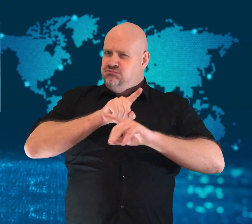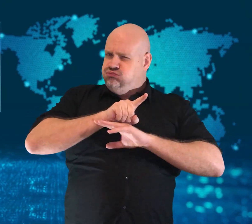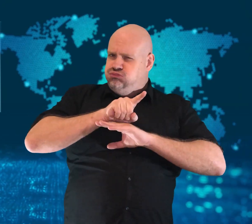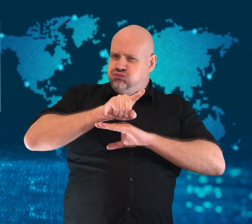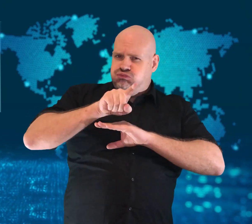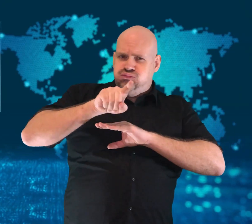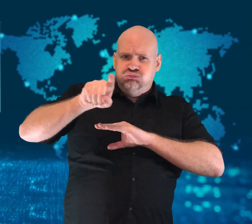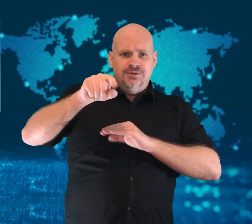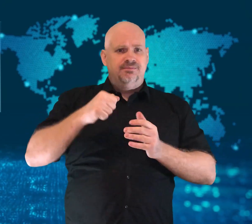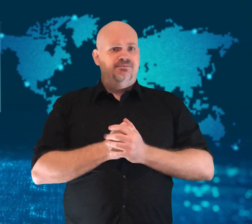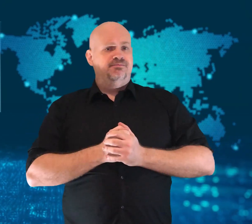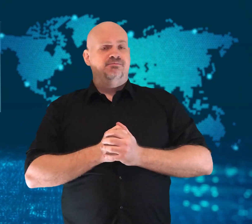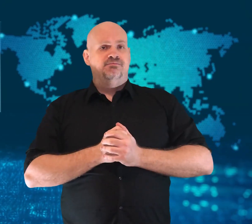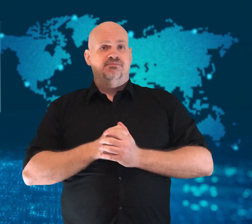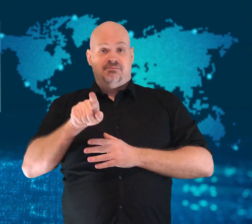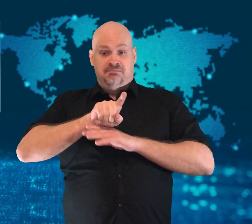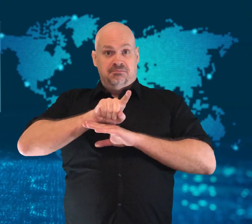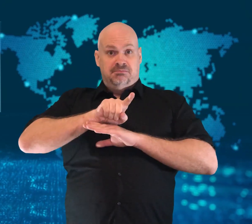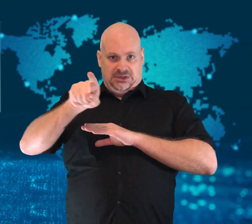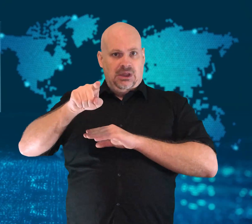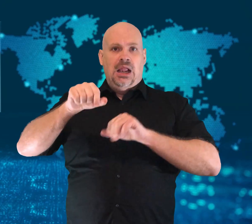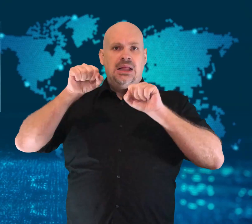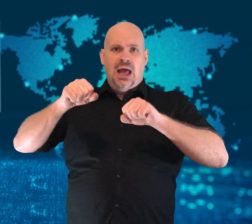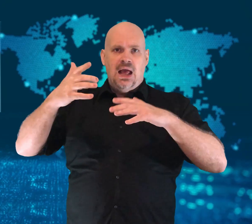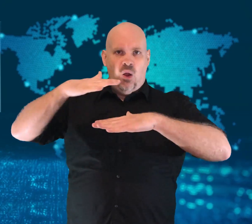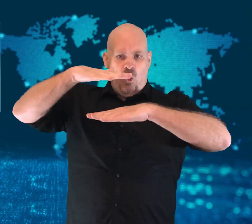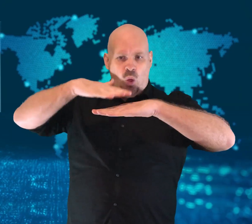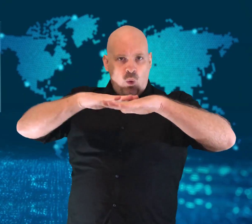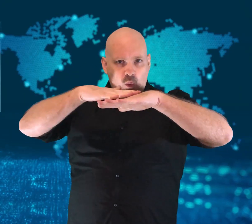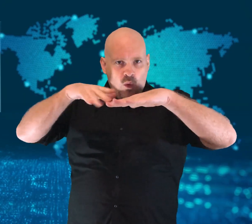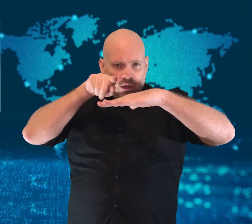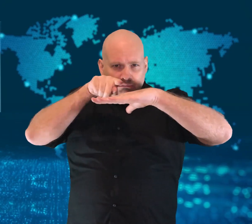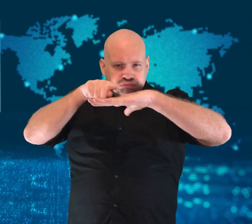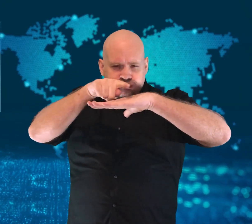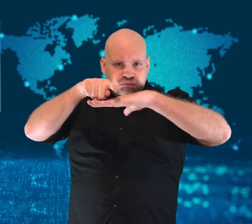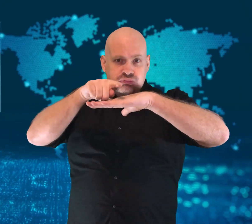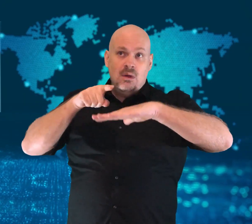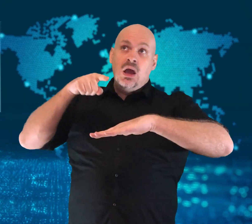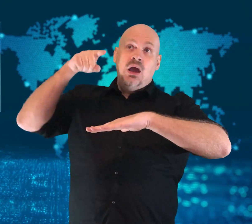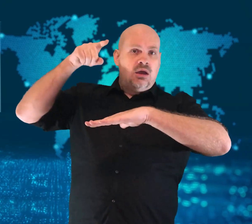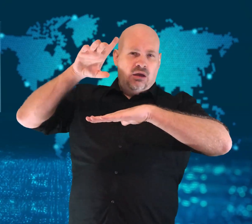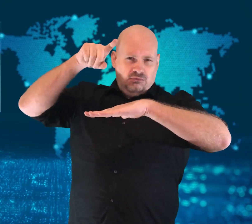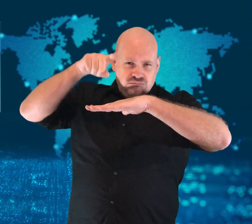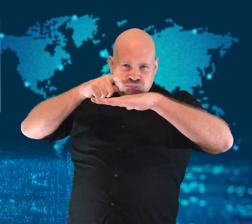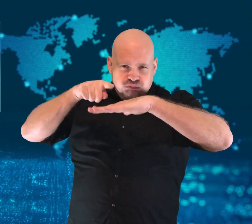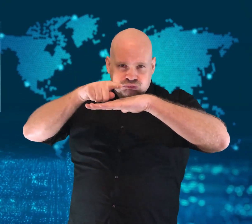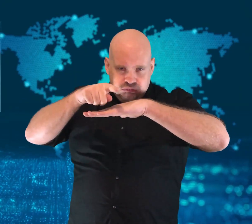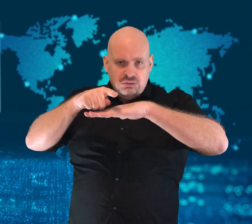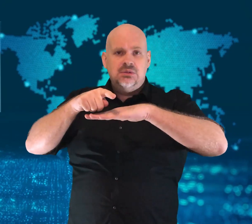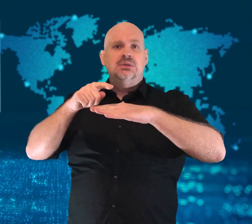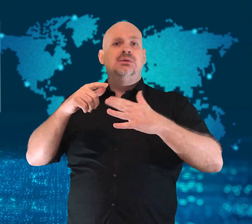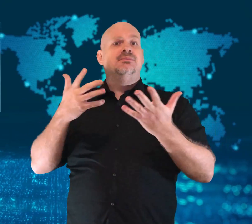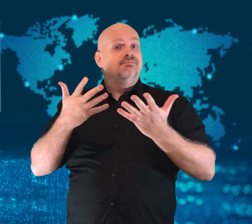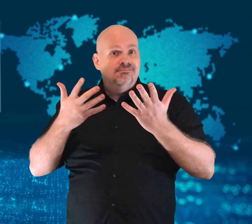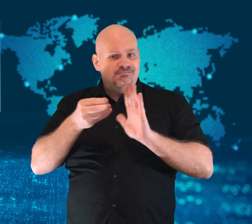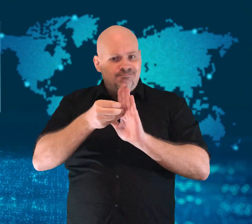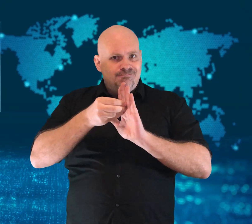The hypersonic missile is a weapon that can maneuver at a low